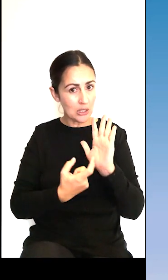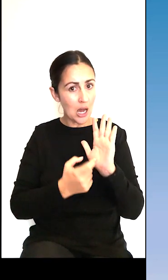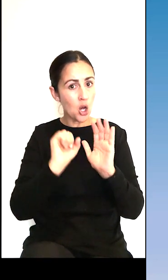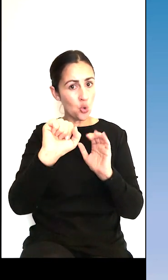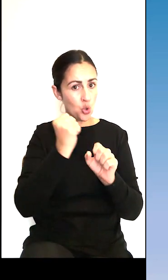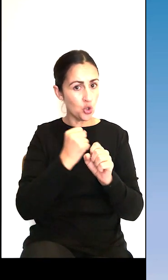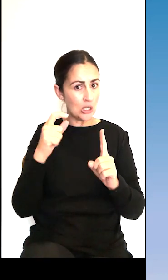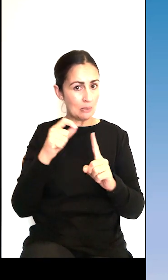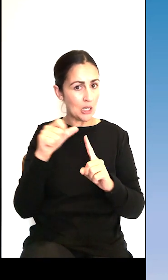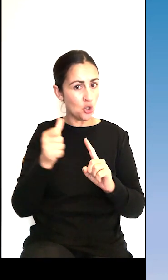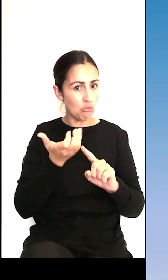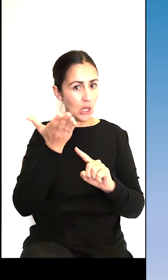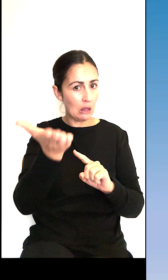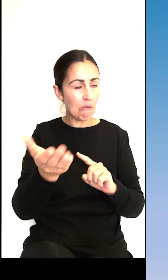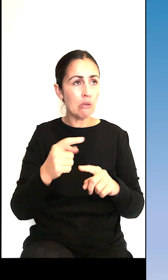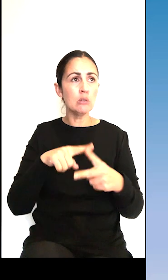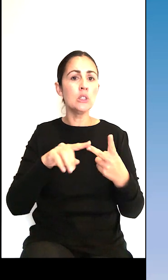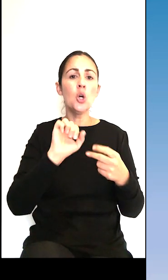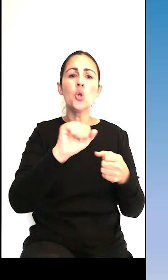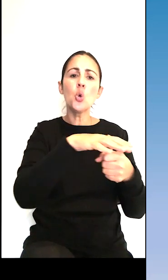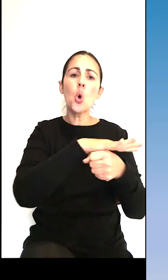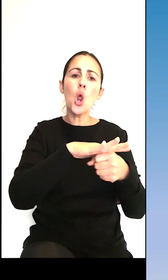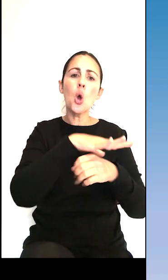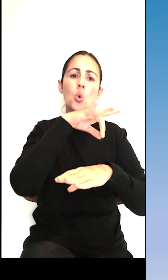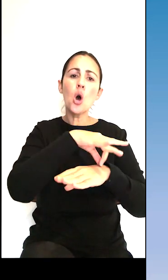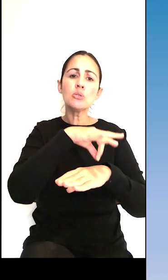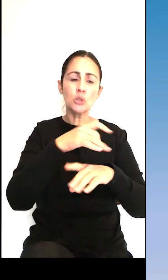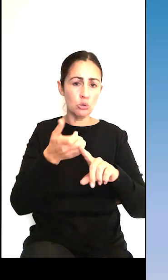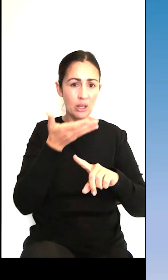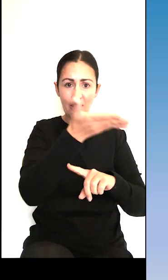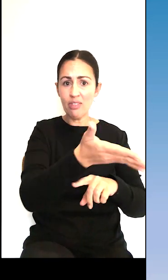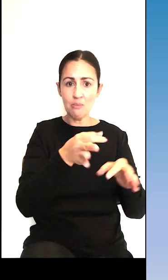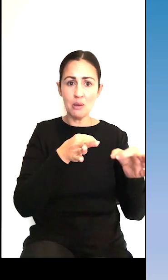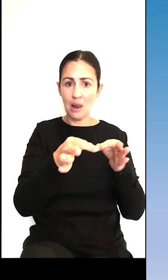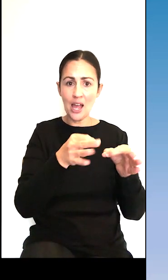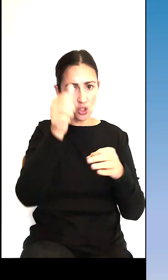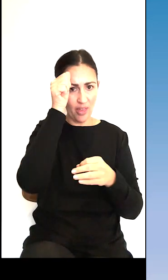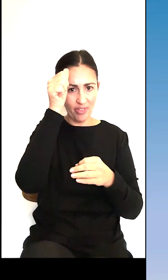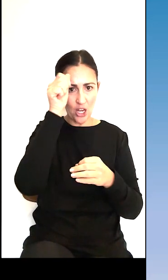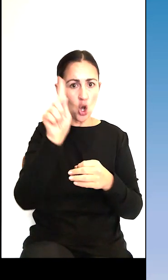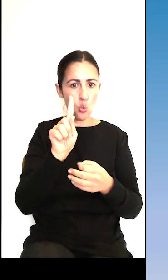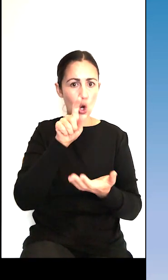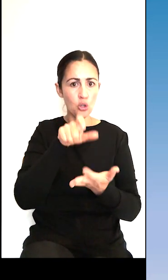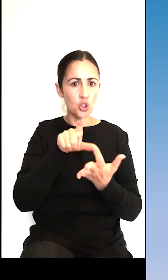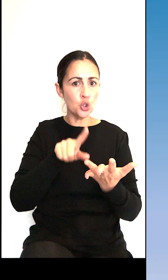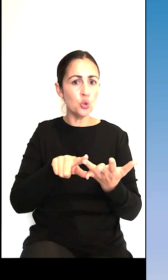you could give a copy to a hospital if there's one you are more likely to be admitted to. Or if admitted to hospital and you have time,